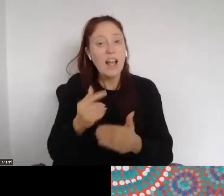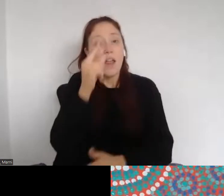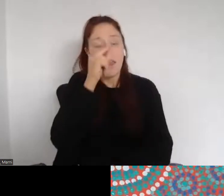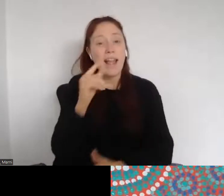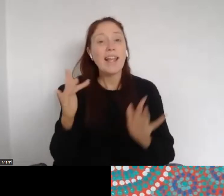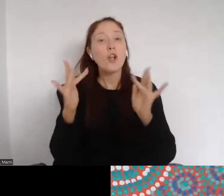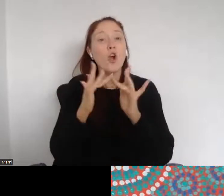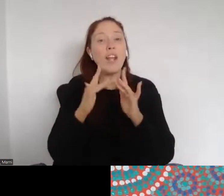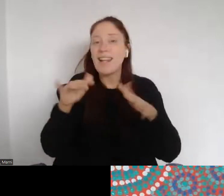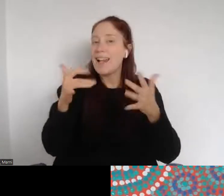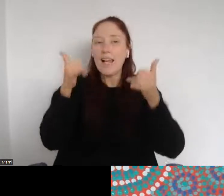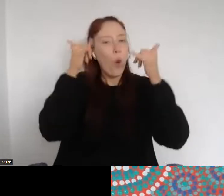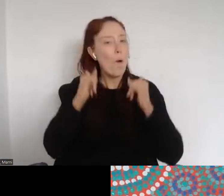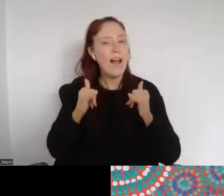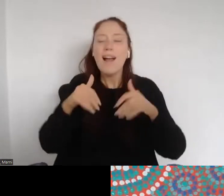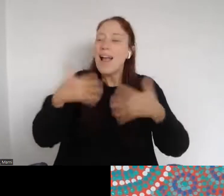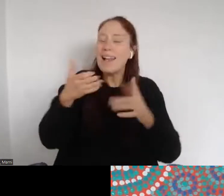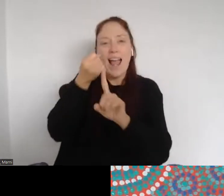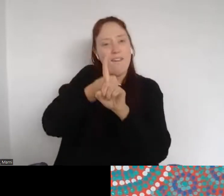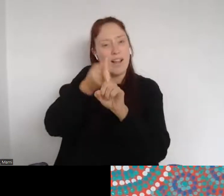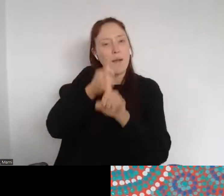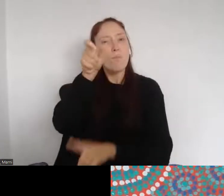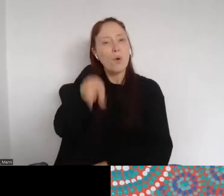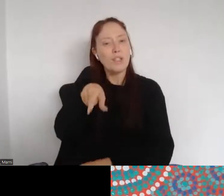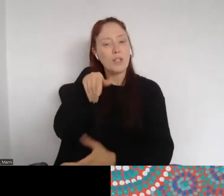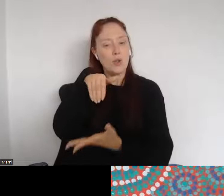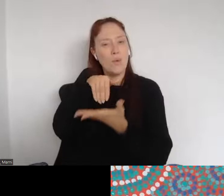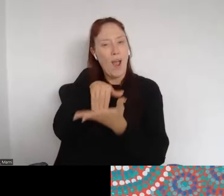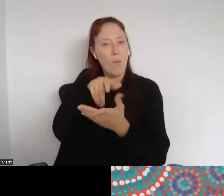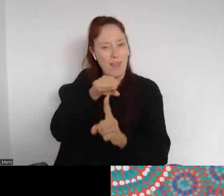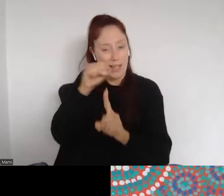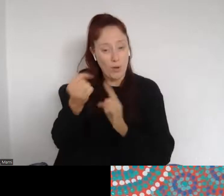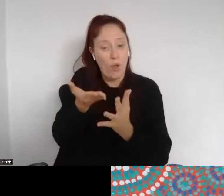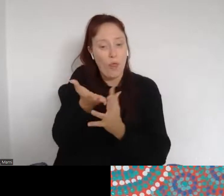a lawyer or an advocate or someone to get assistance at the hearing. Certainly it's